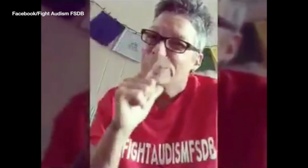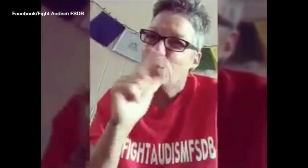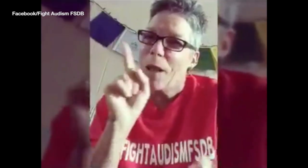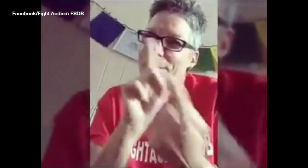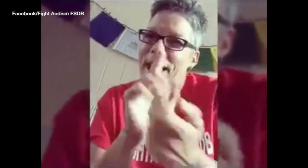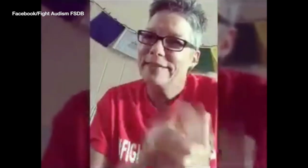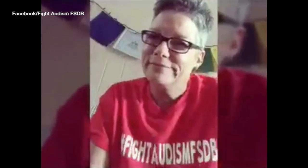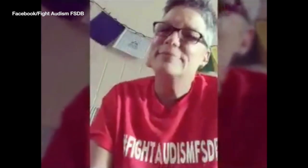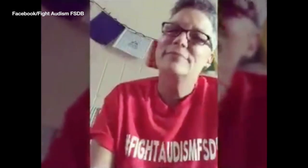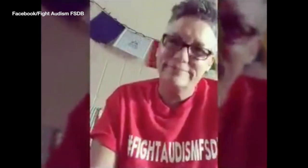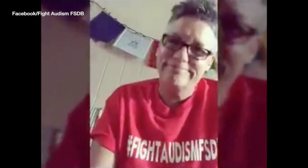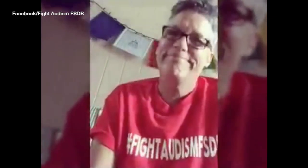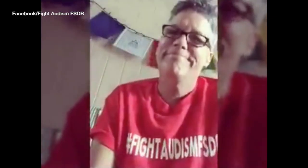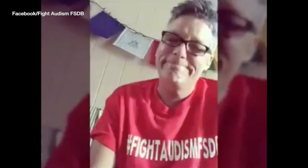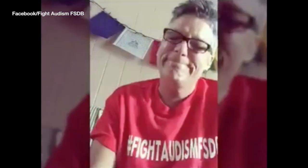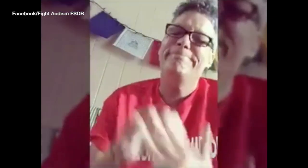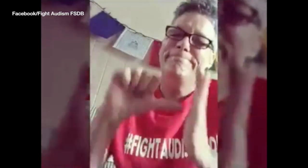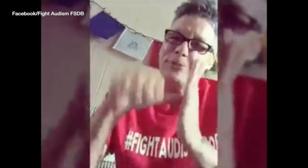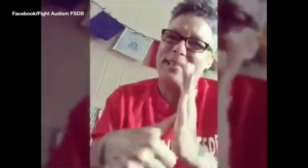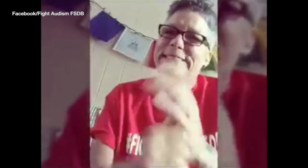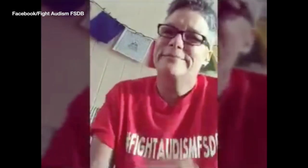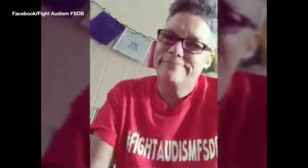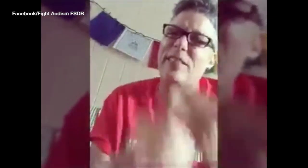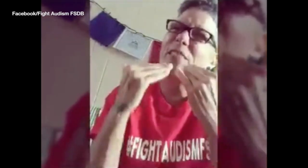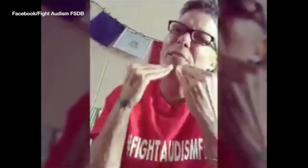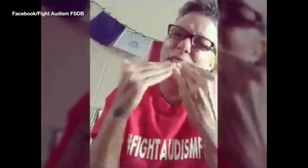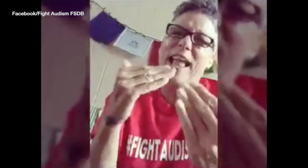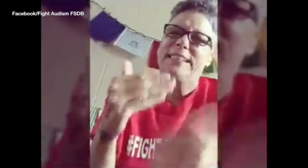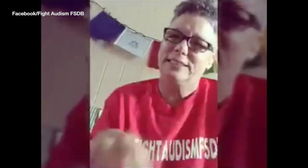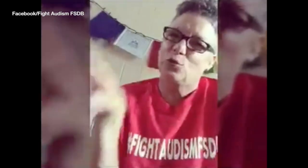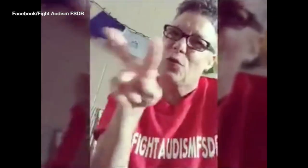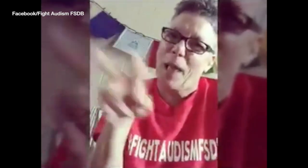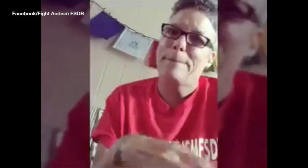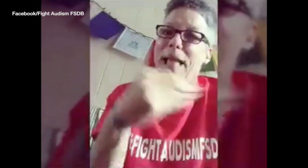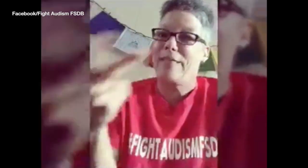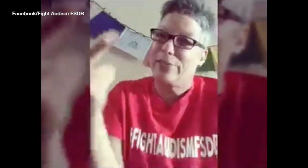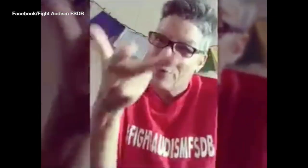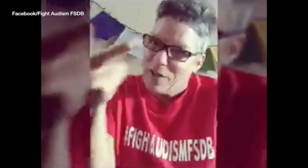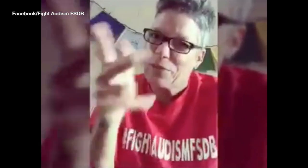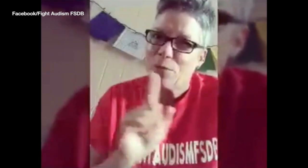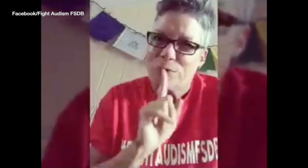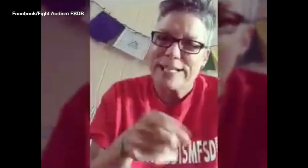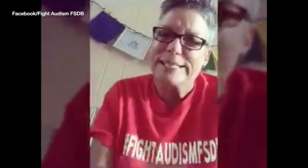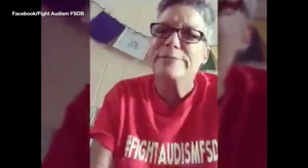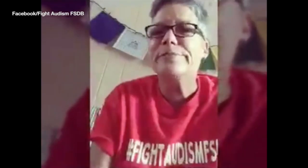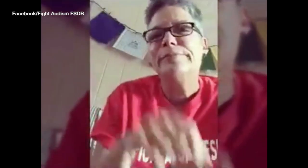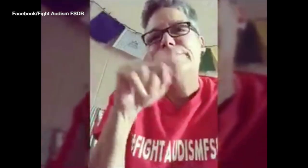Guess who I met? Impressive. Thanks to them and you three.